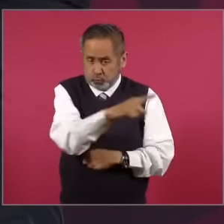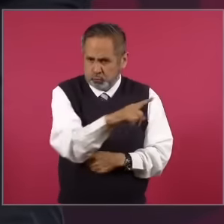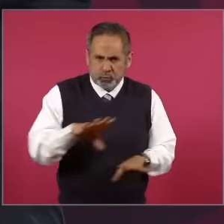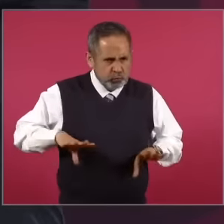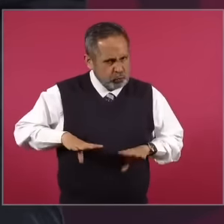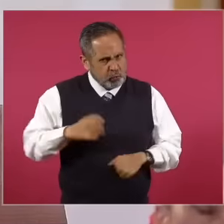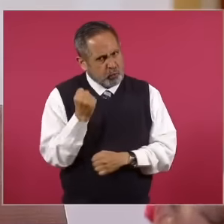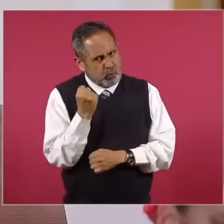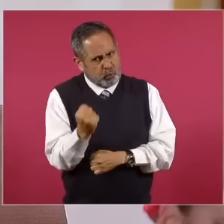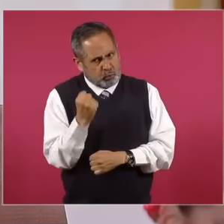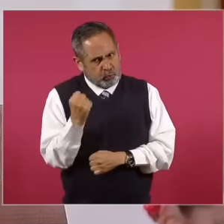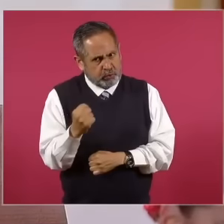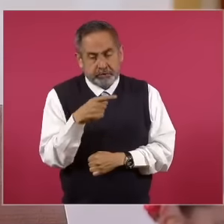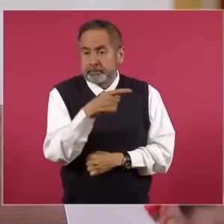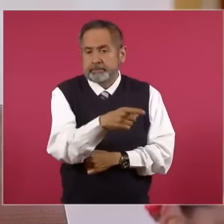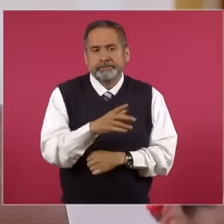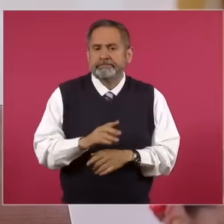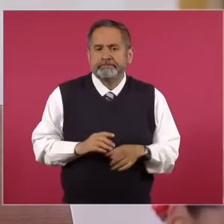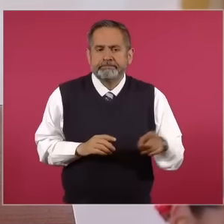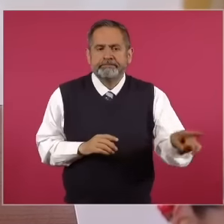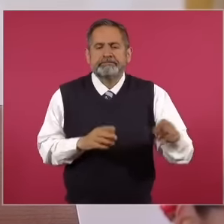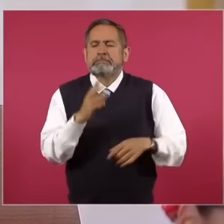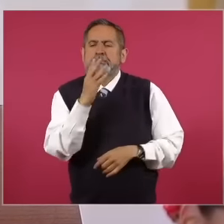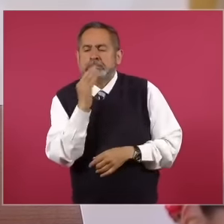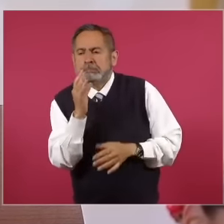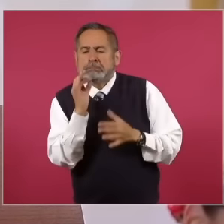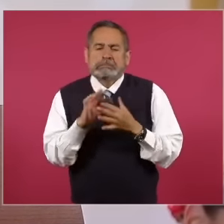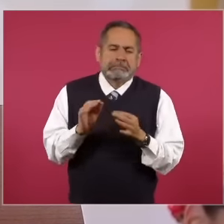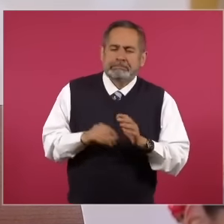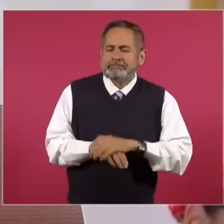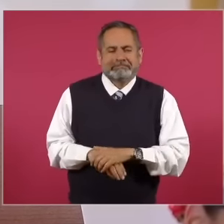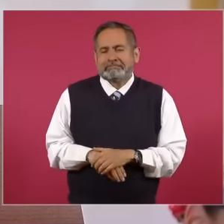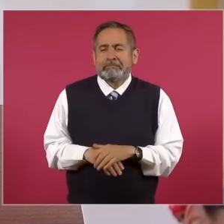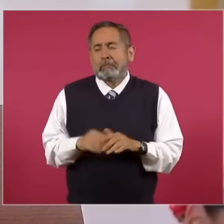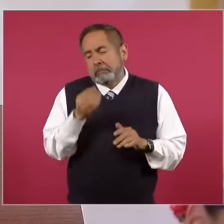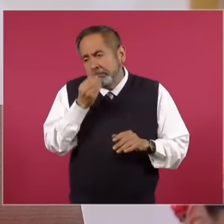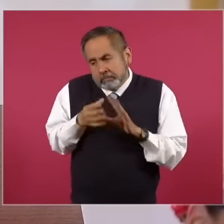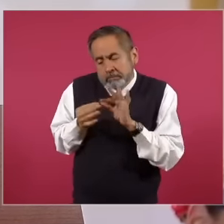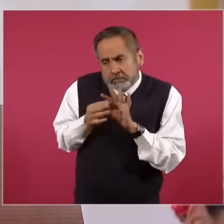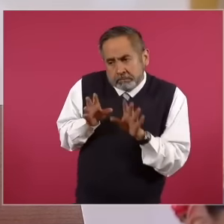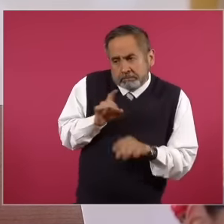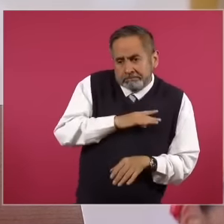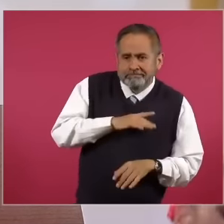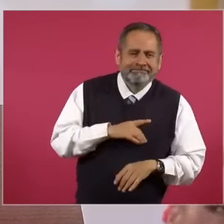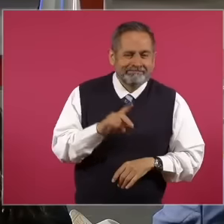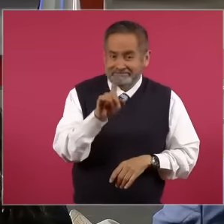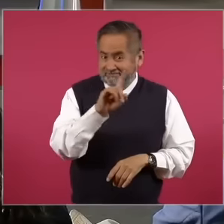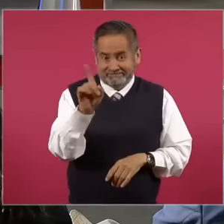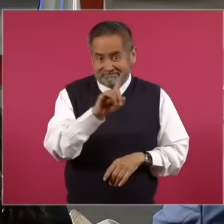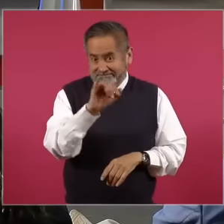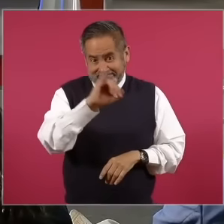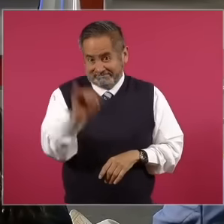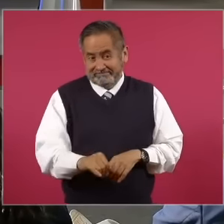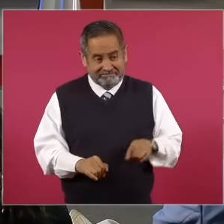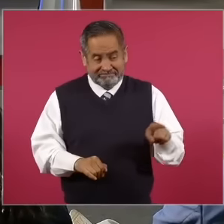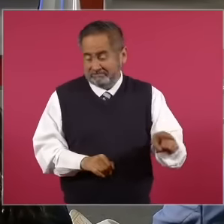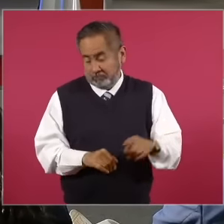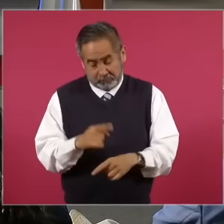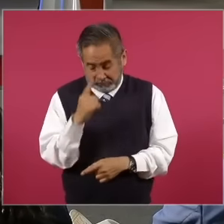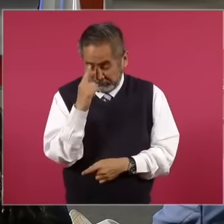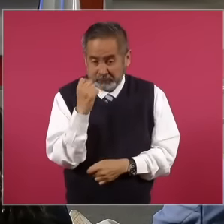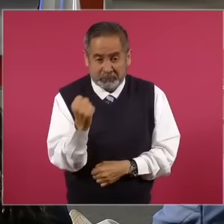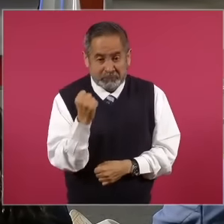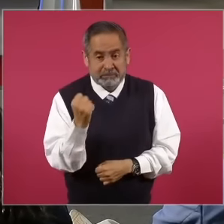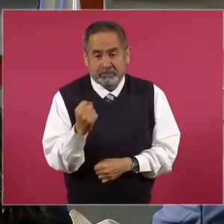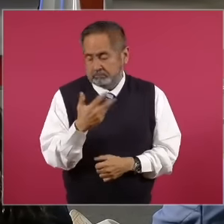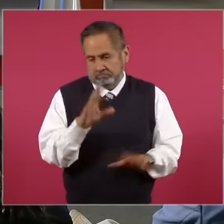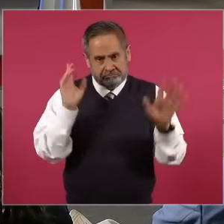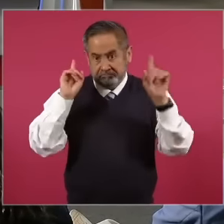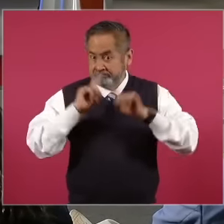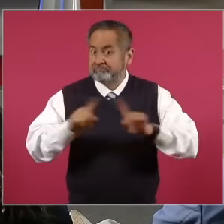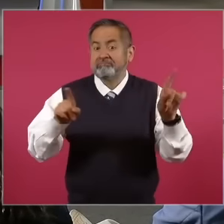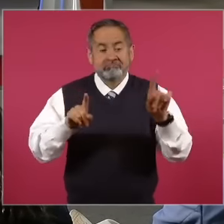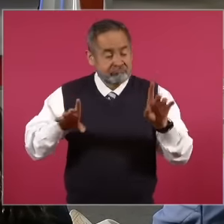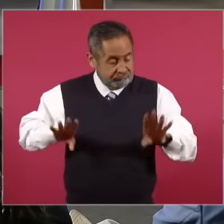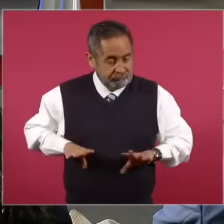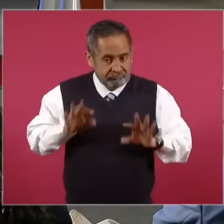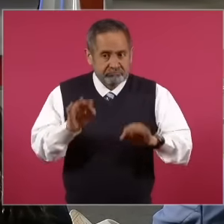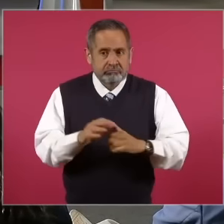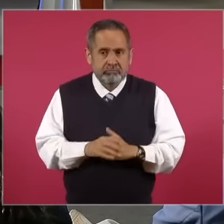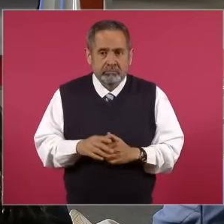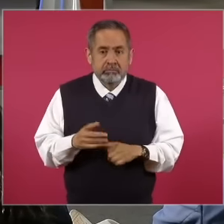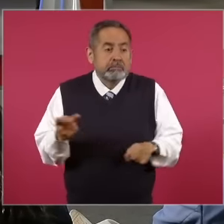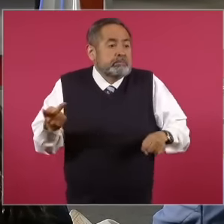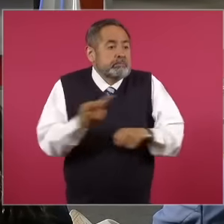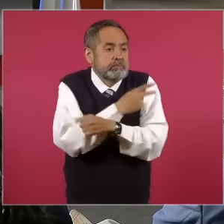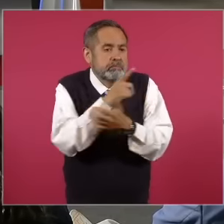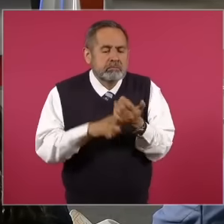he is not one of those who lets himself be intimidate not what it was Well it was a political decision